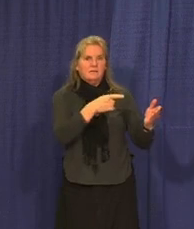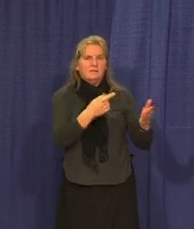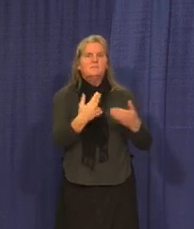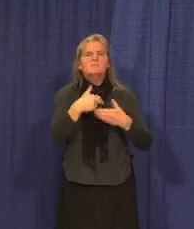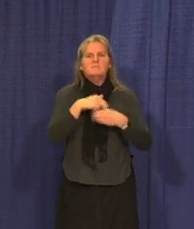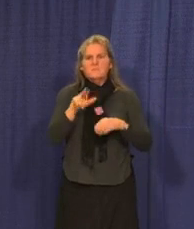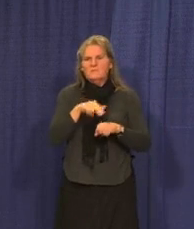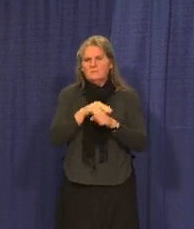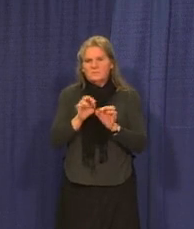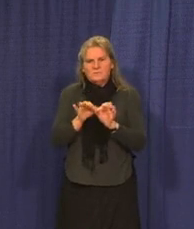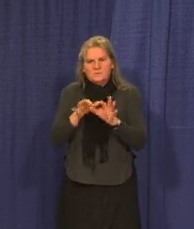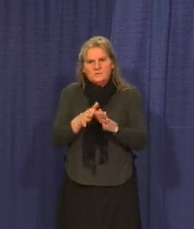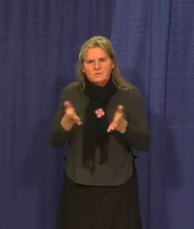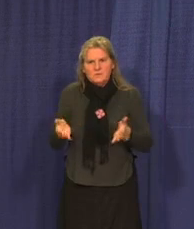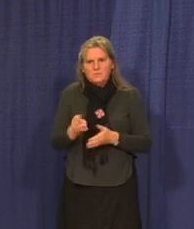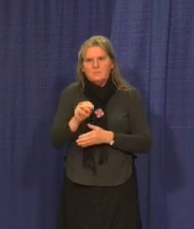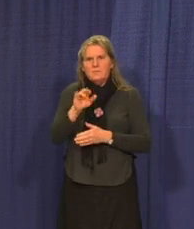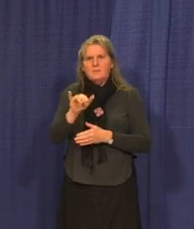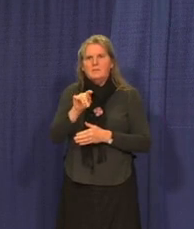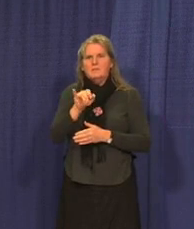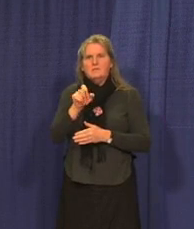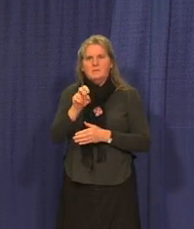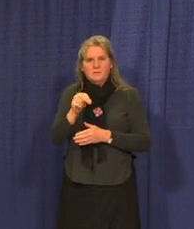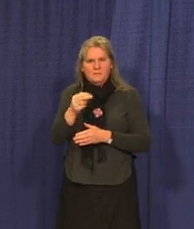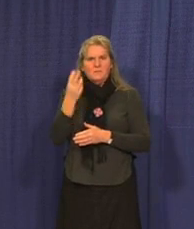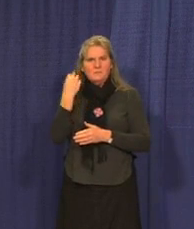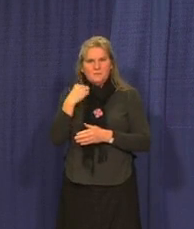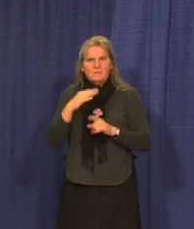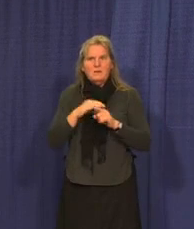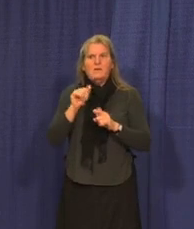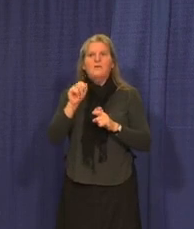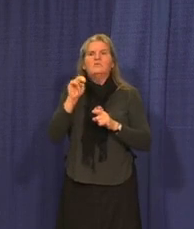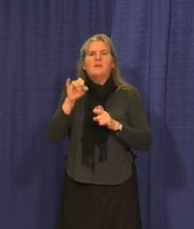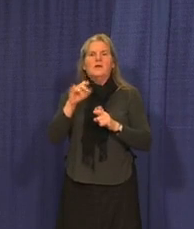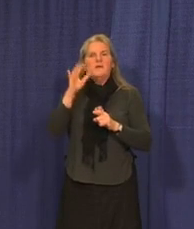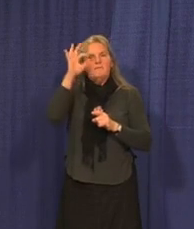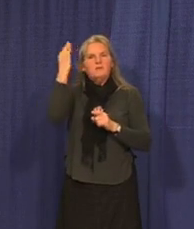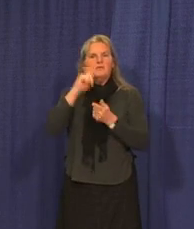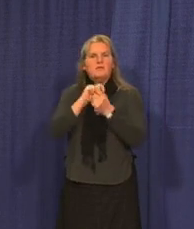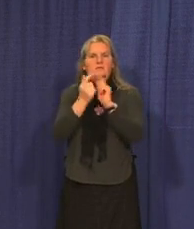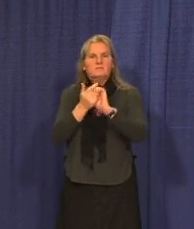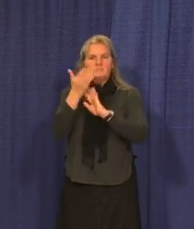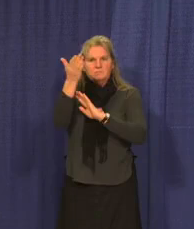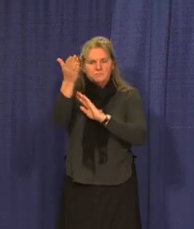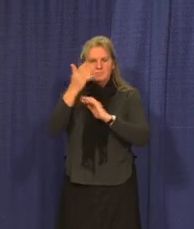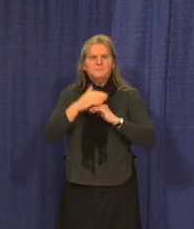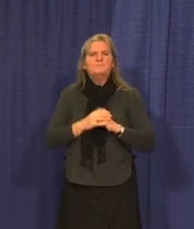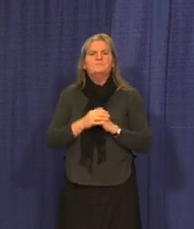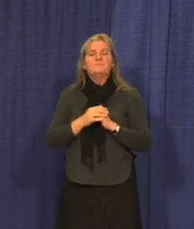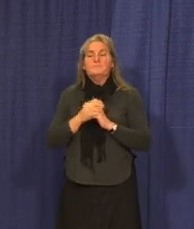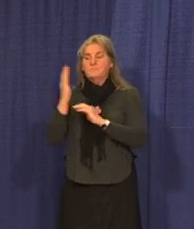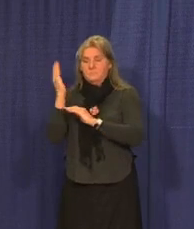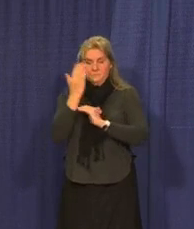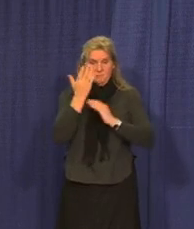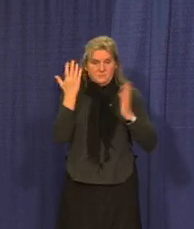Brendan Hanley. We're joined as usual by our sign language interpreter Mary Tiessen and Andre Bourcier from French language services